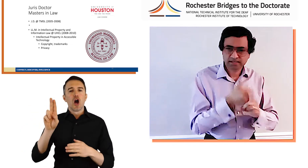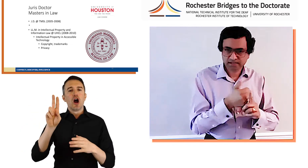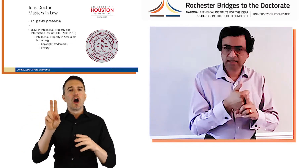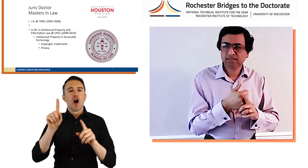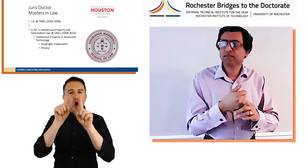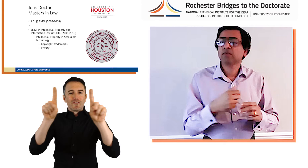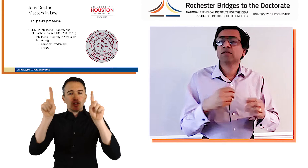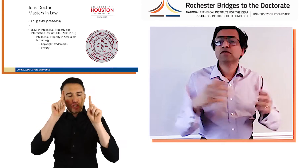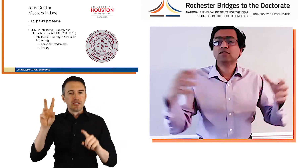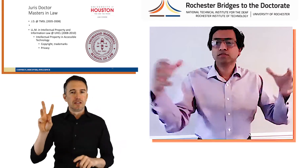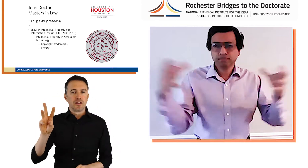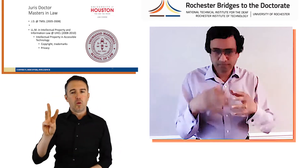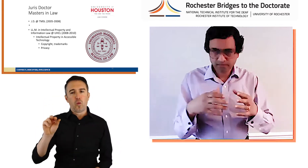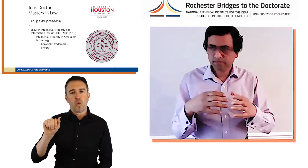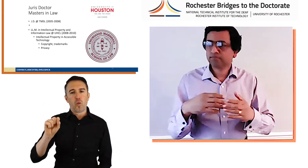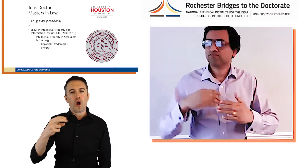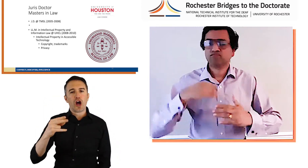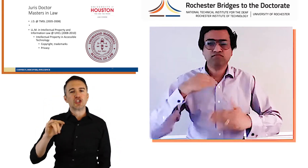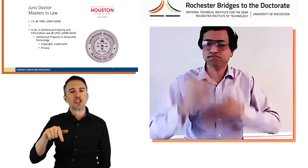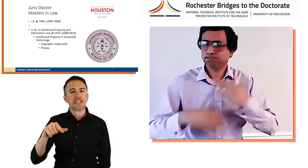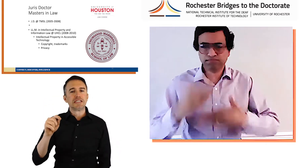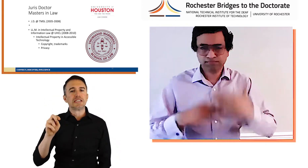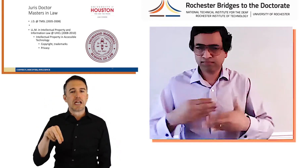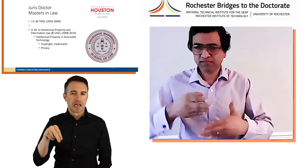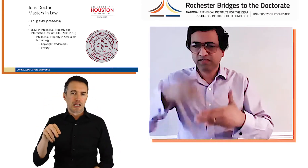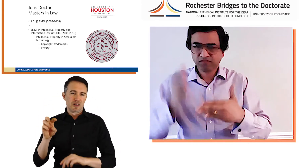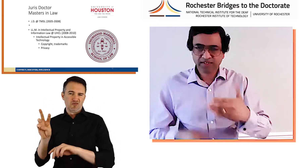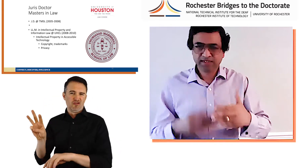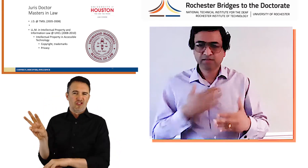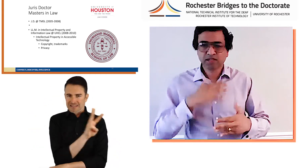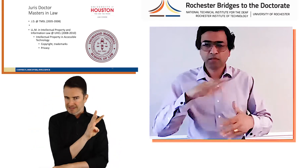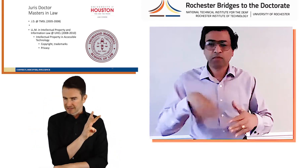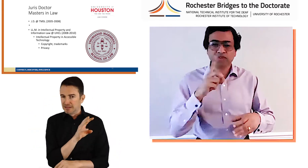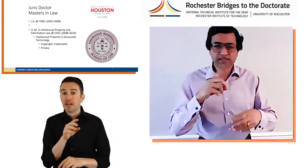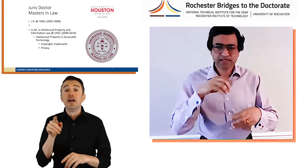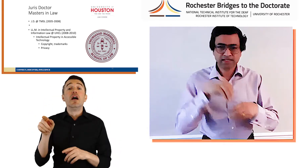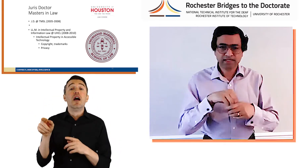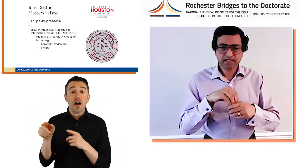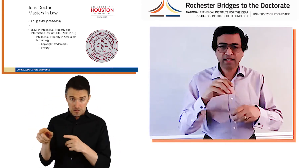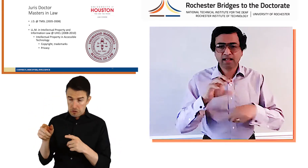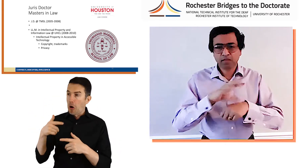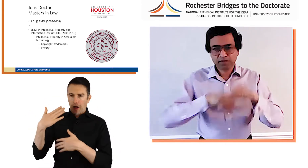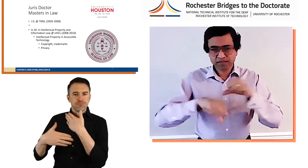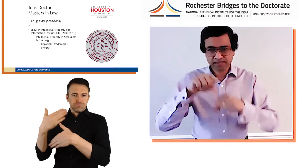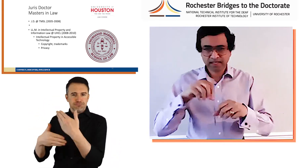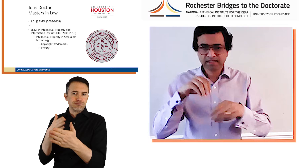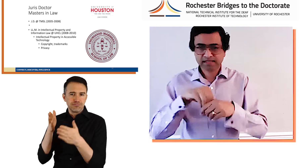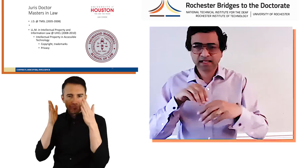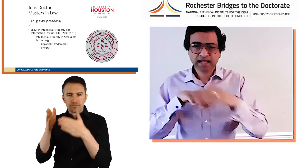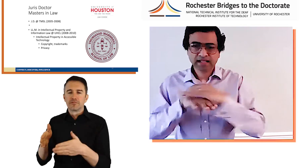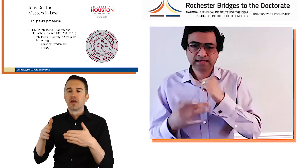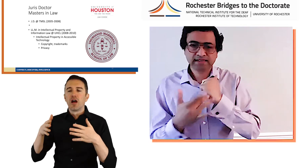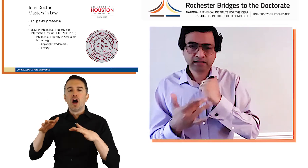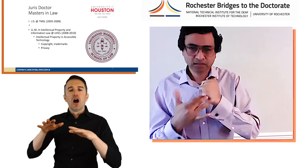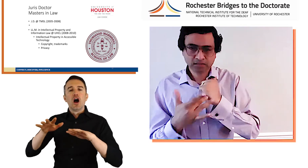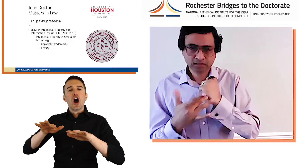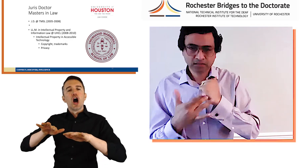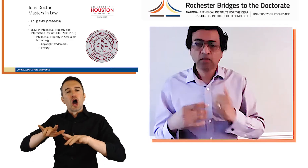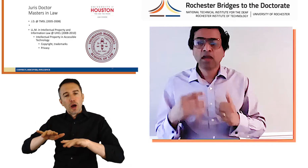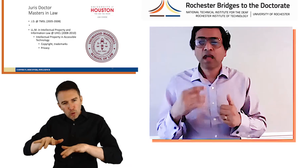I worked with the University of Washington in collaboration with the University of Houston to pursue my PhD in accessible technology